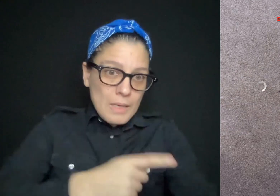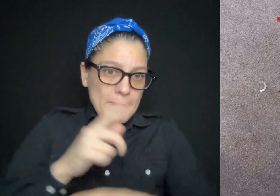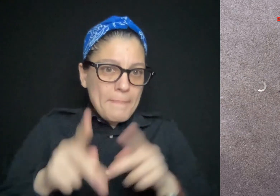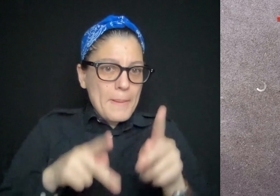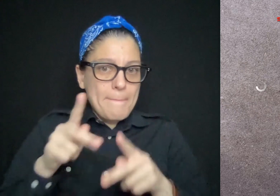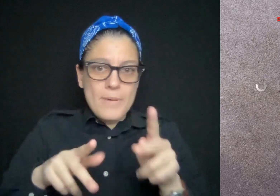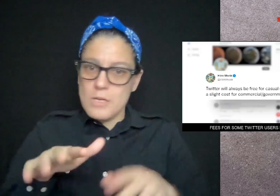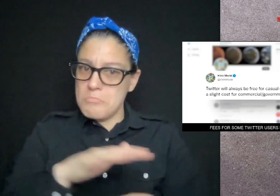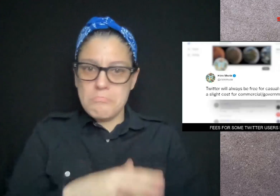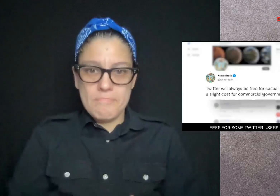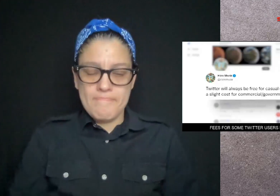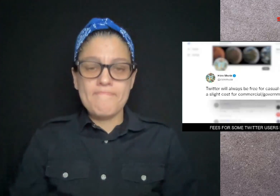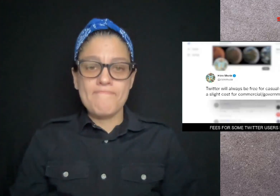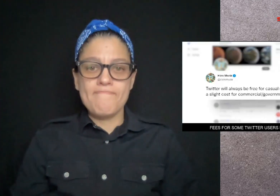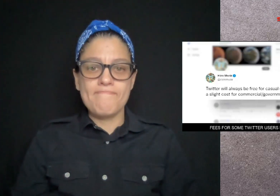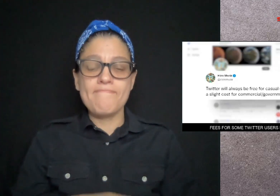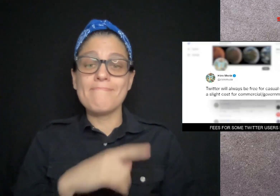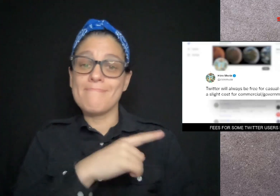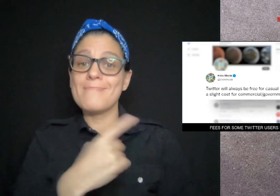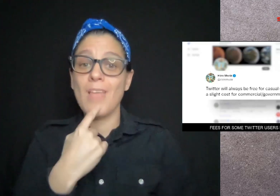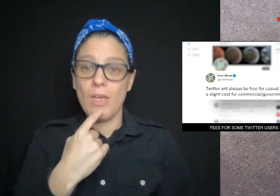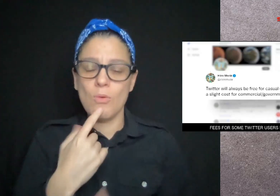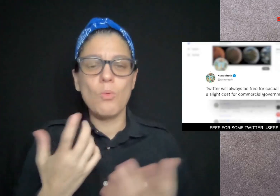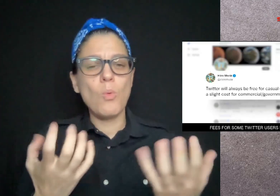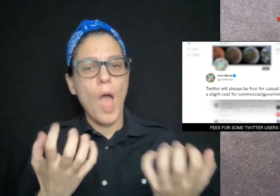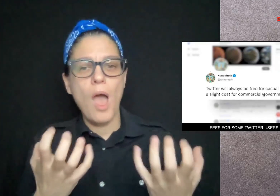not every day people